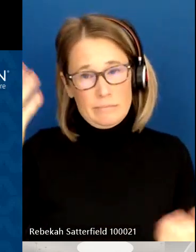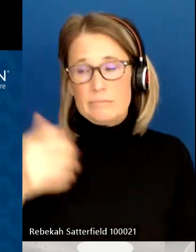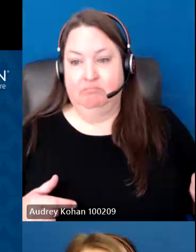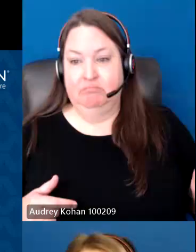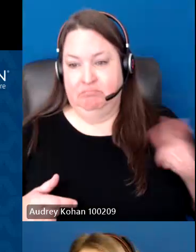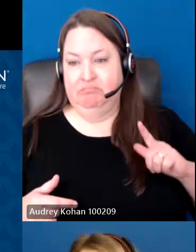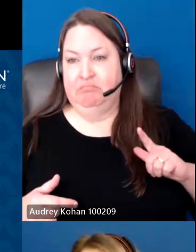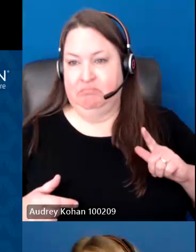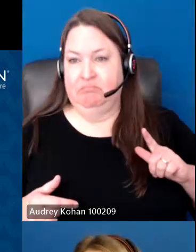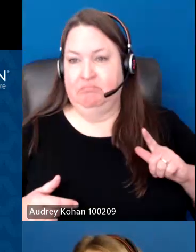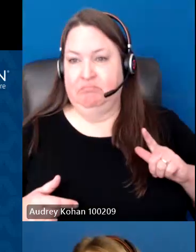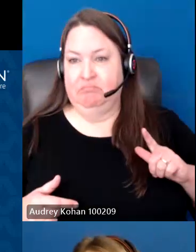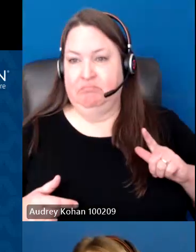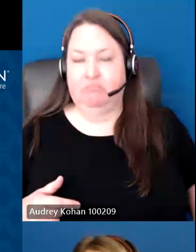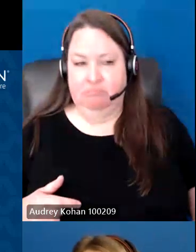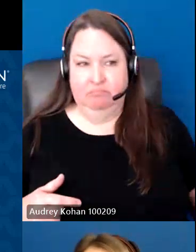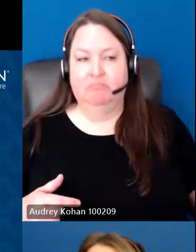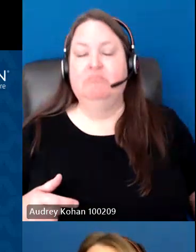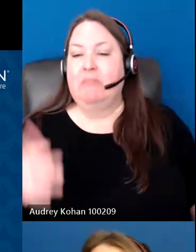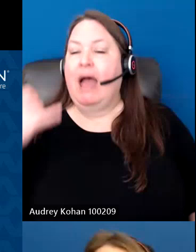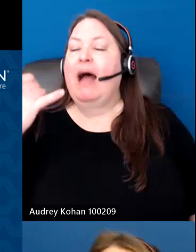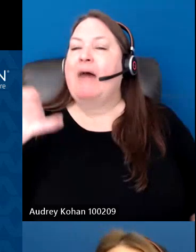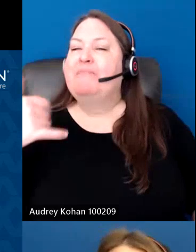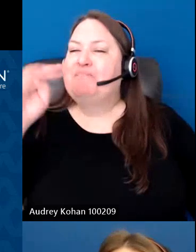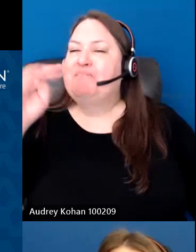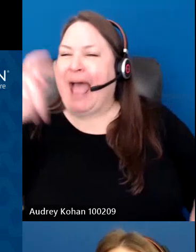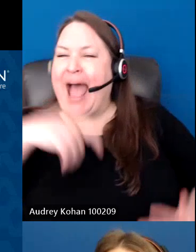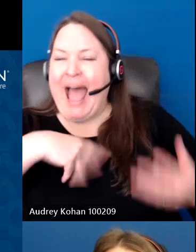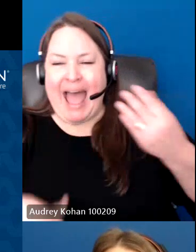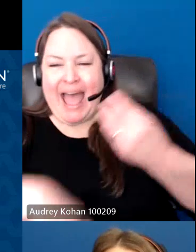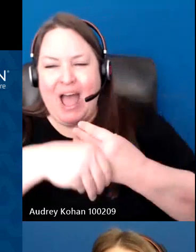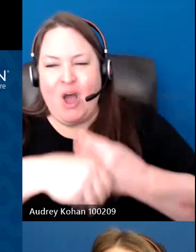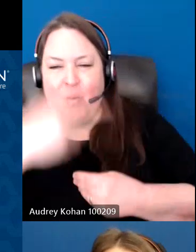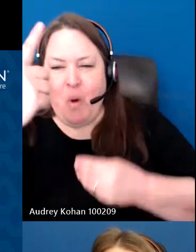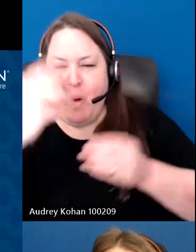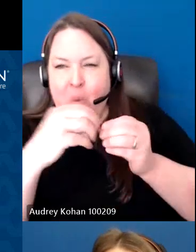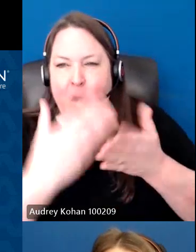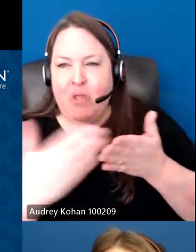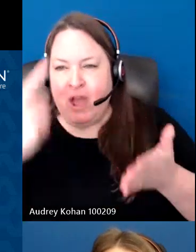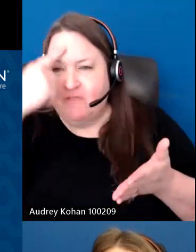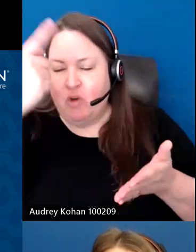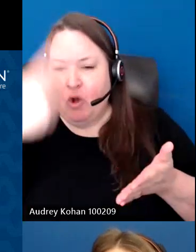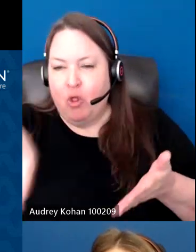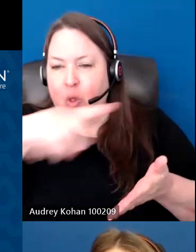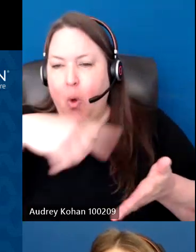sure um and I Matt I would add one more thing to that just for those of you that are you know most